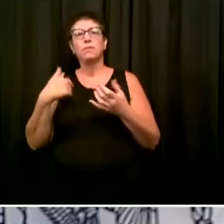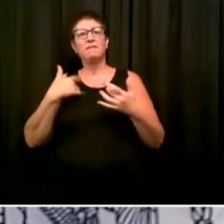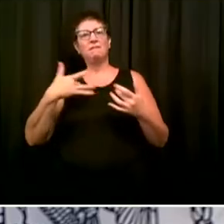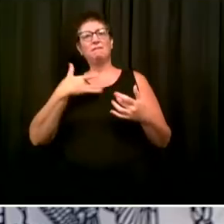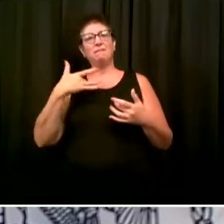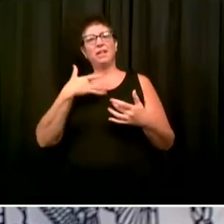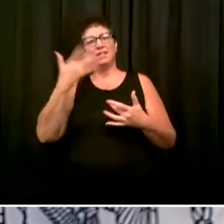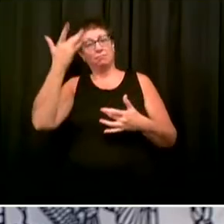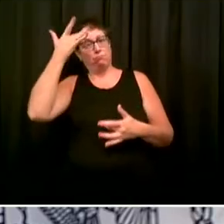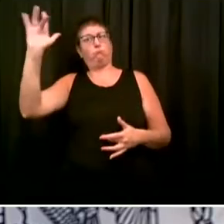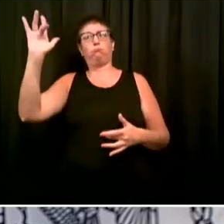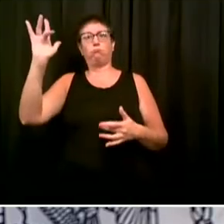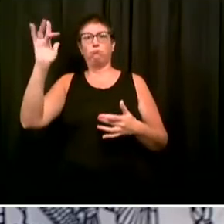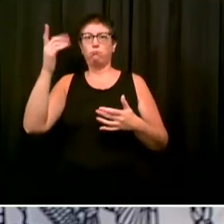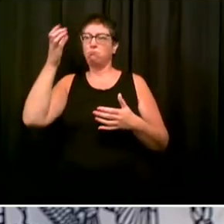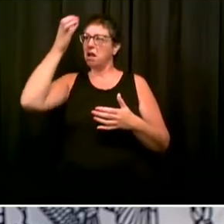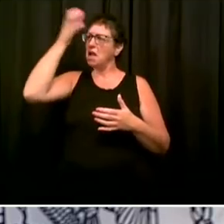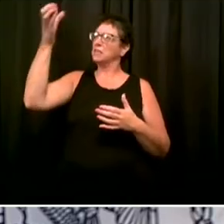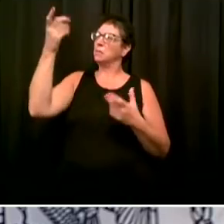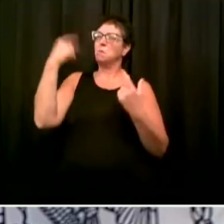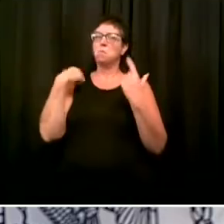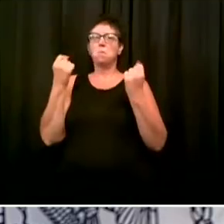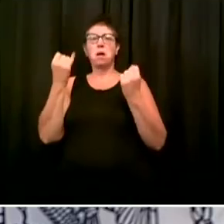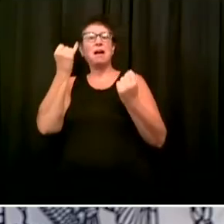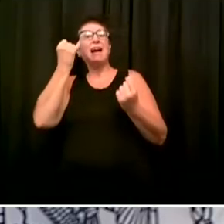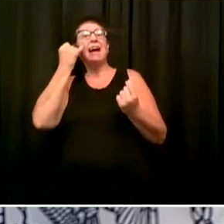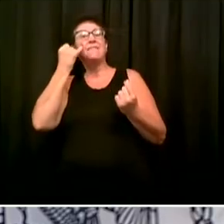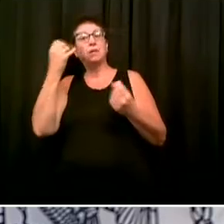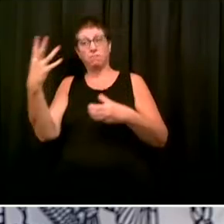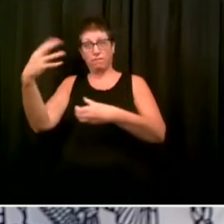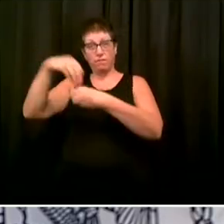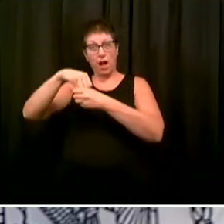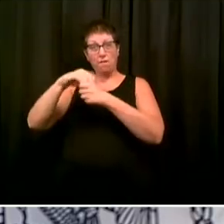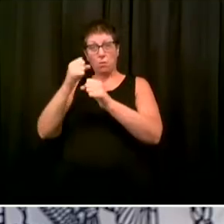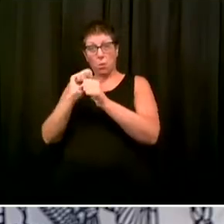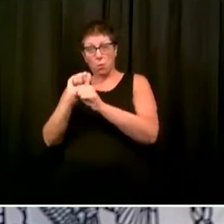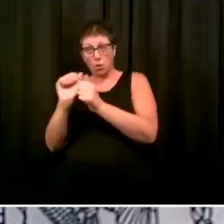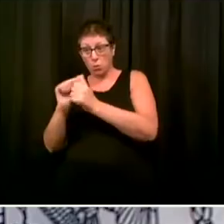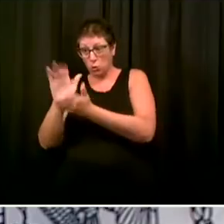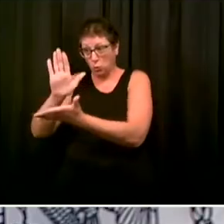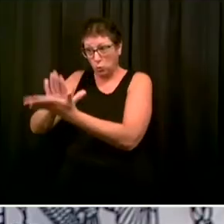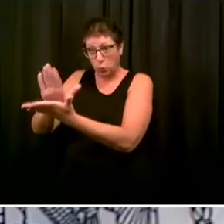WE BELIEVE THAT THE SMART THING ISEVREYONE WHO IS INVOLVED IN